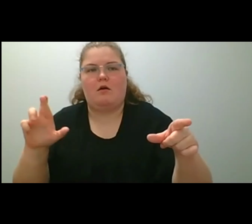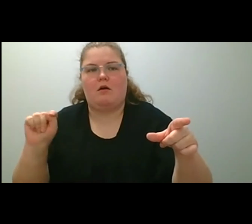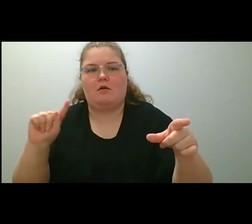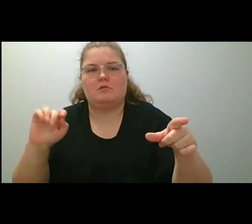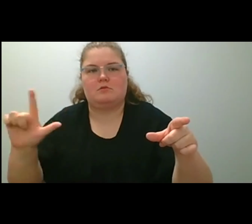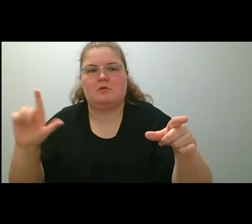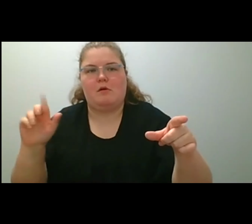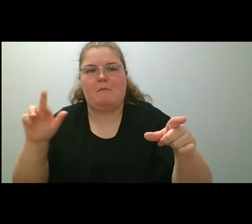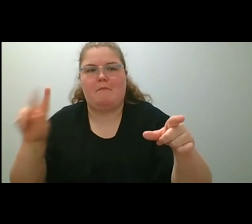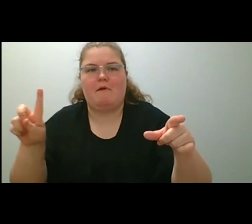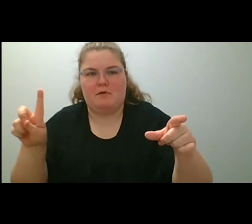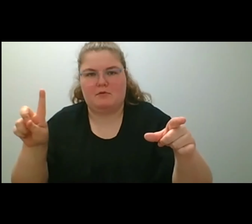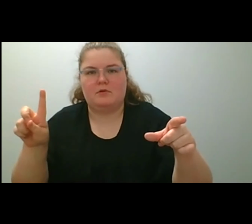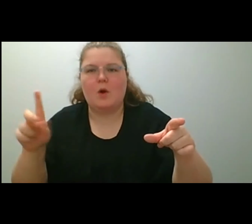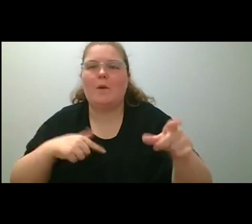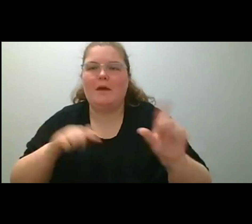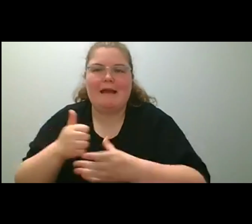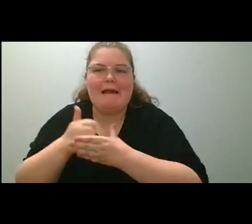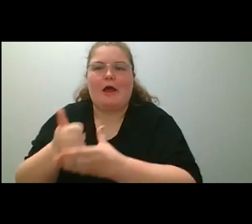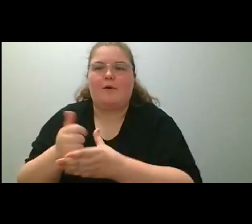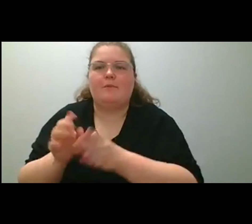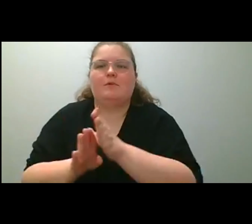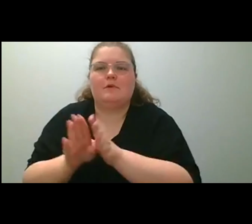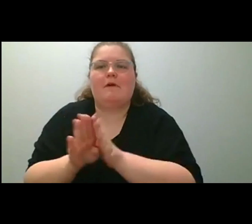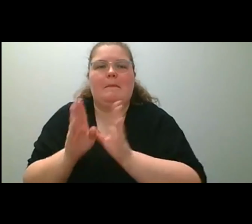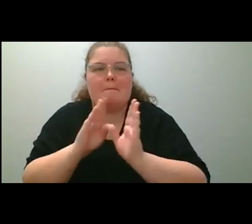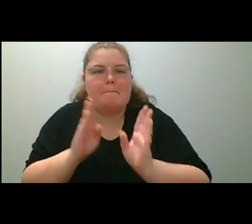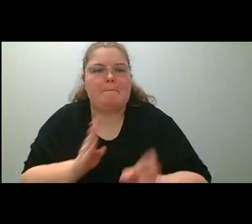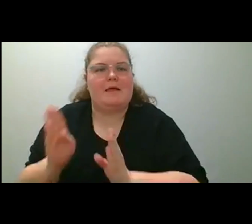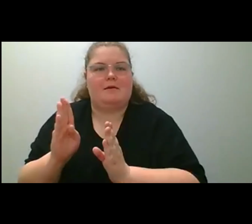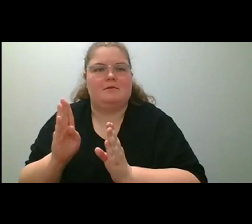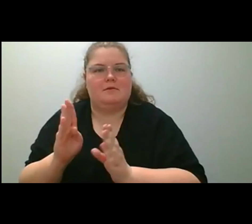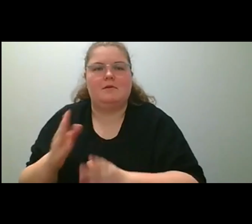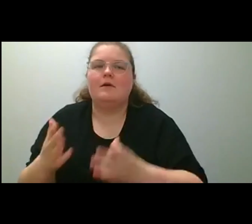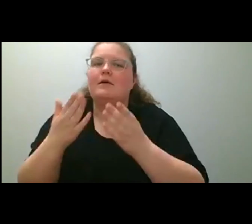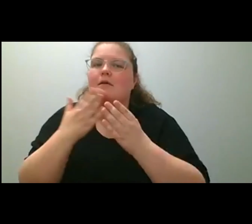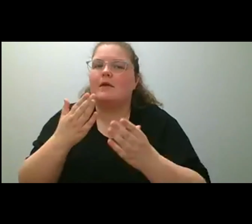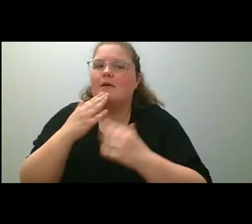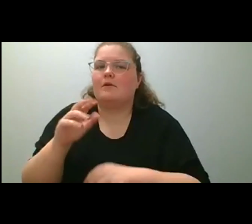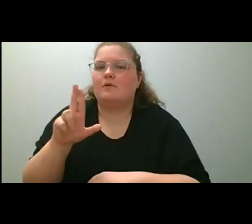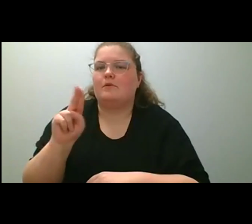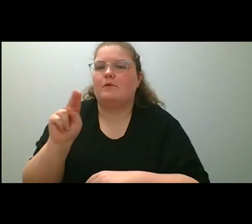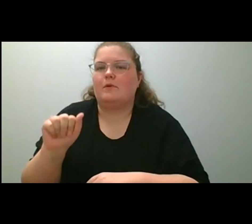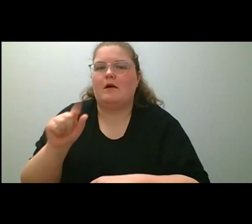planning process. So with that Una thank you so much for presenting today